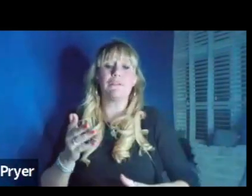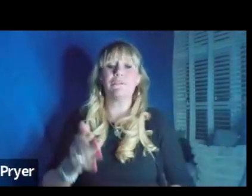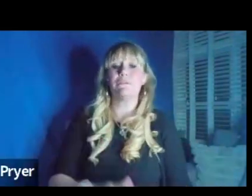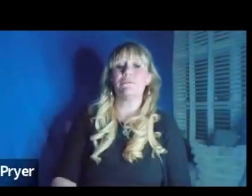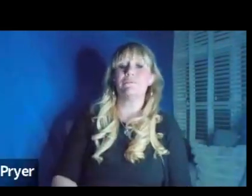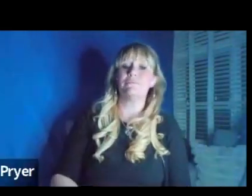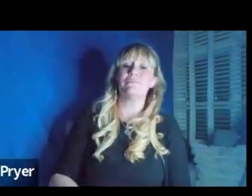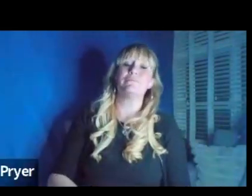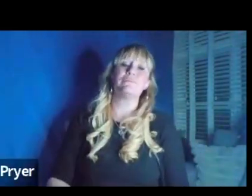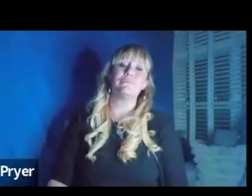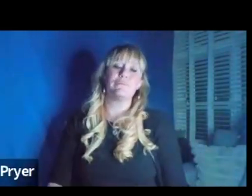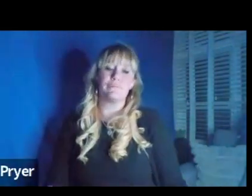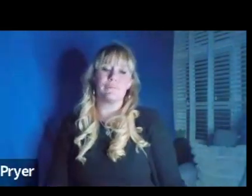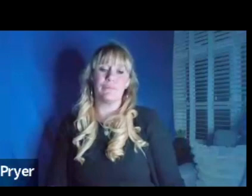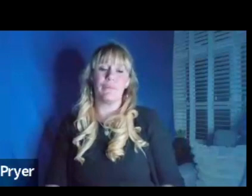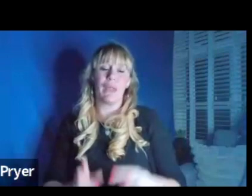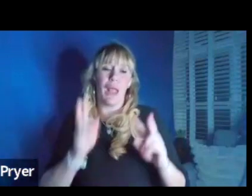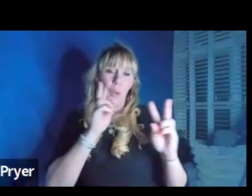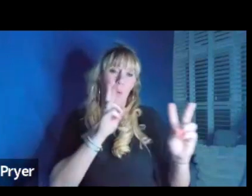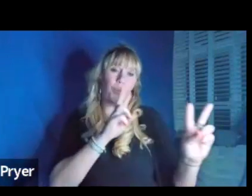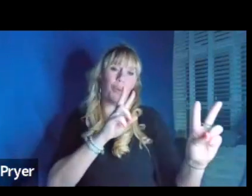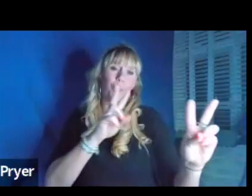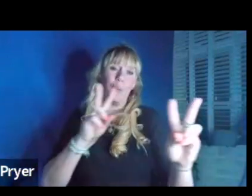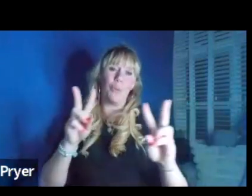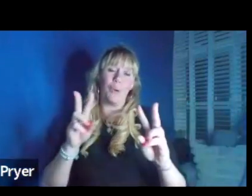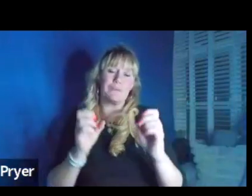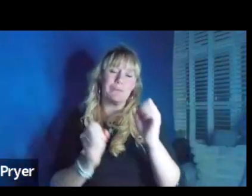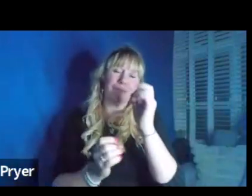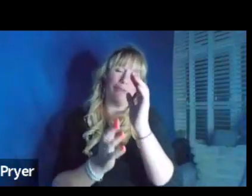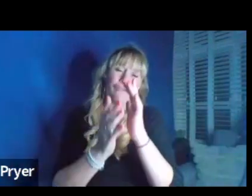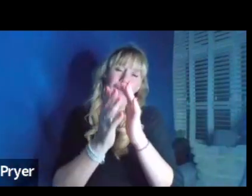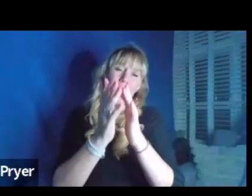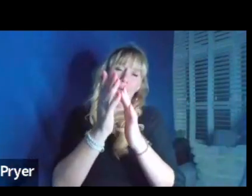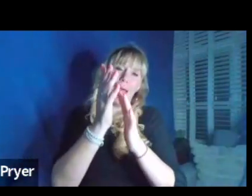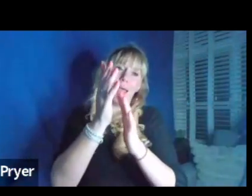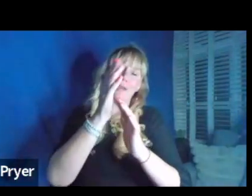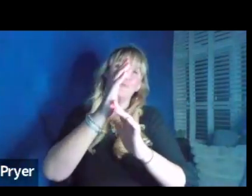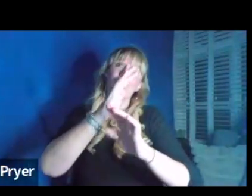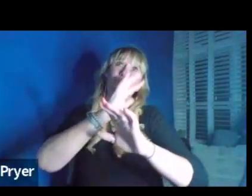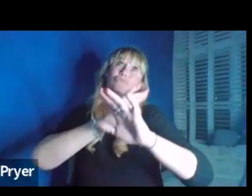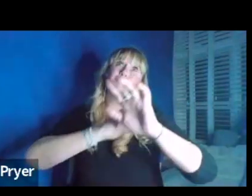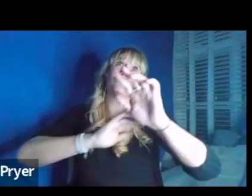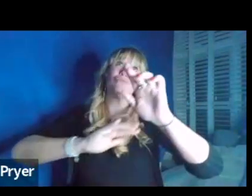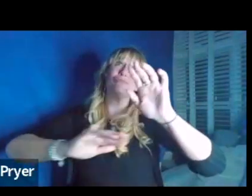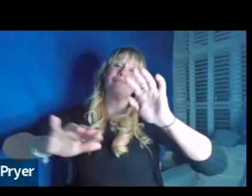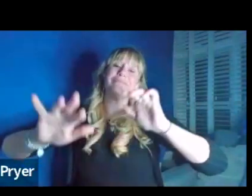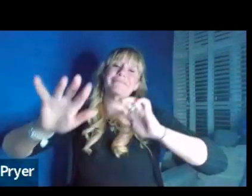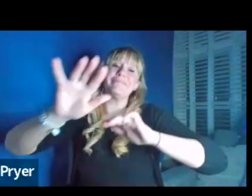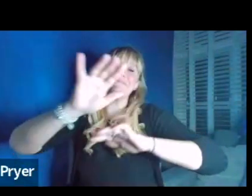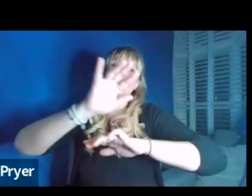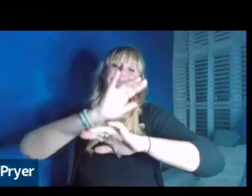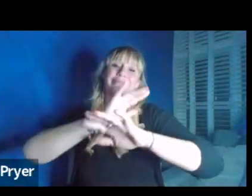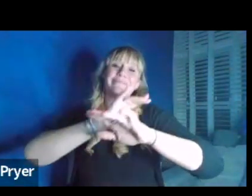Well I wanted to grow up a cowboy